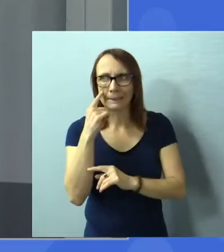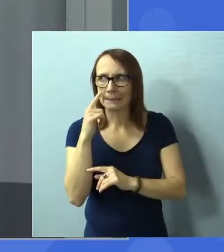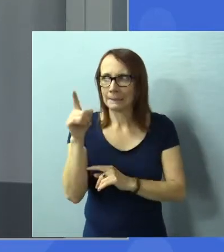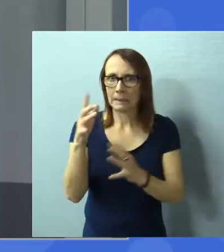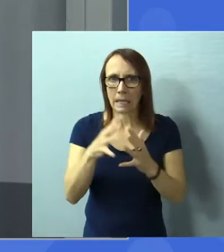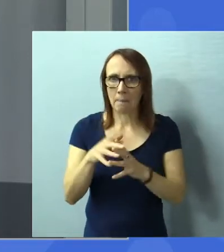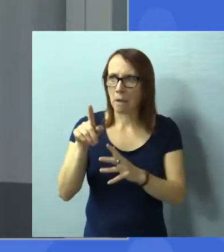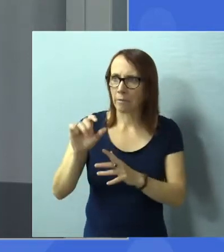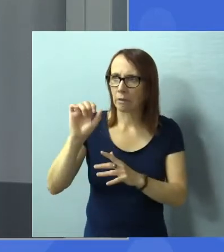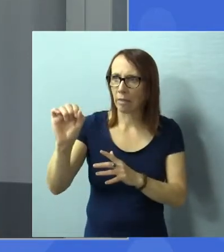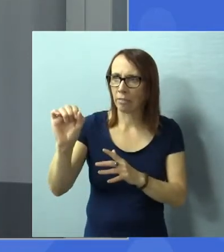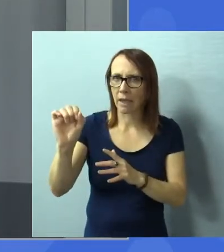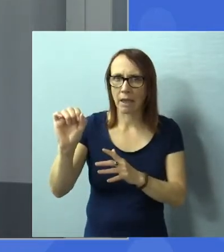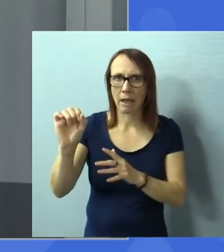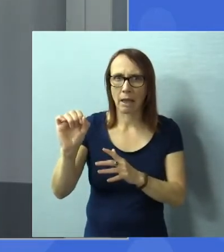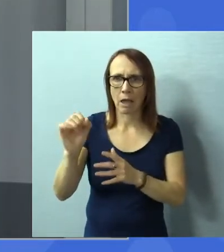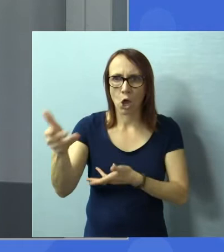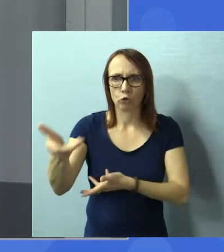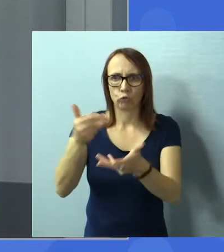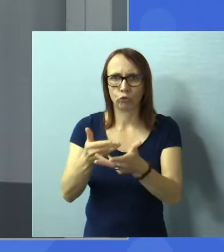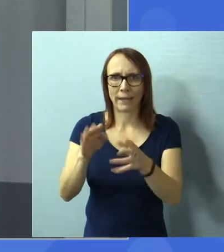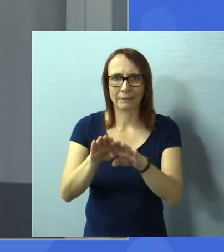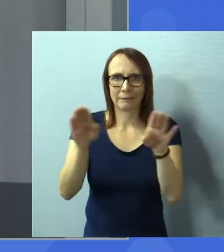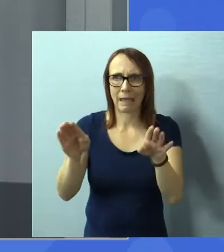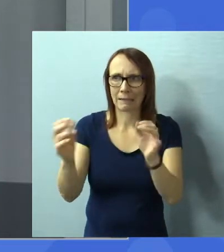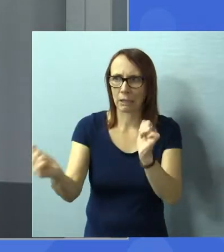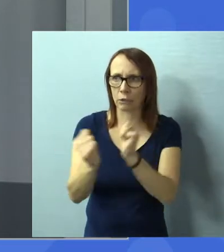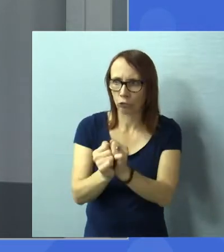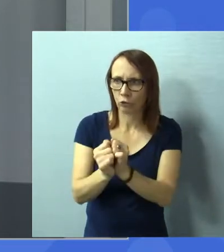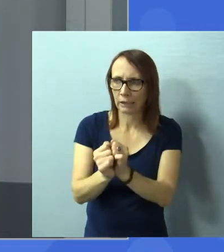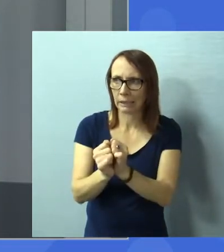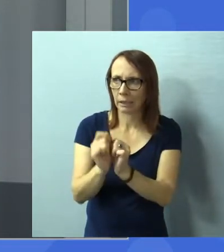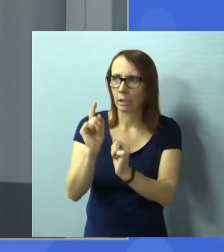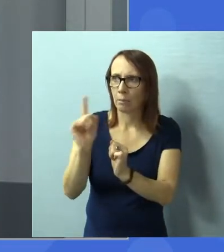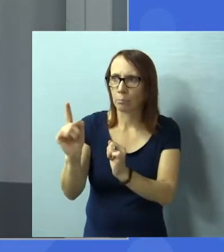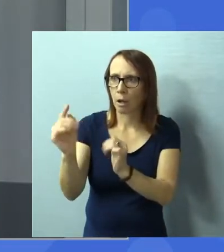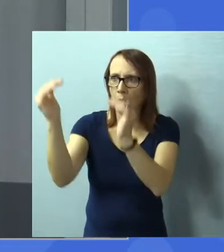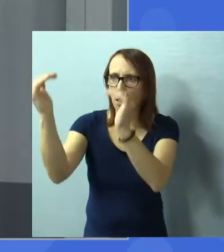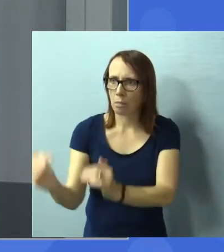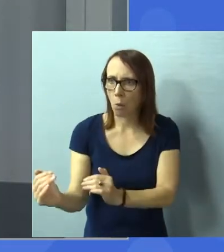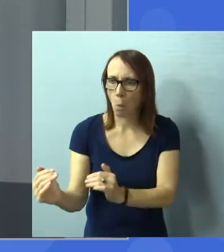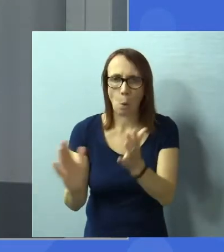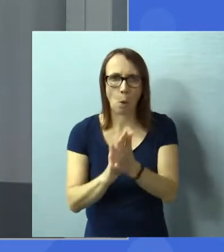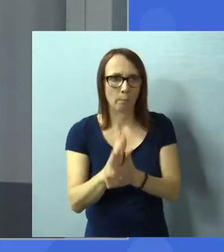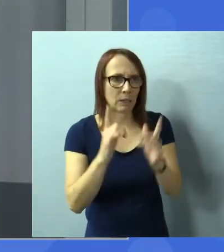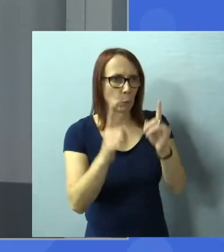trade deal there but then does that mean that we lose access to the EU market because they won't accept goods for those lower standards so we have to make